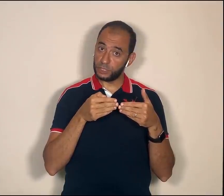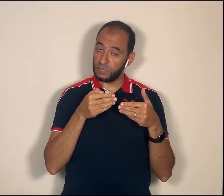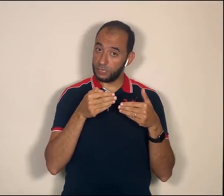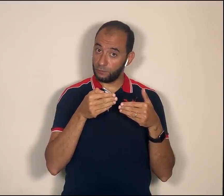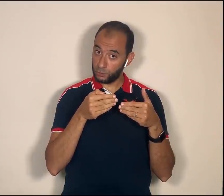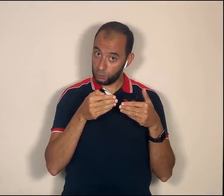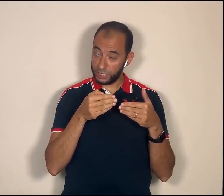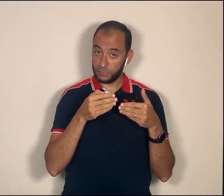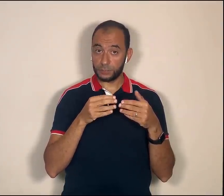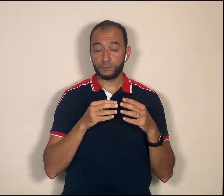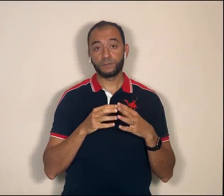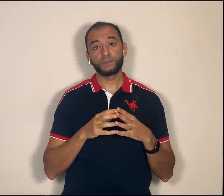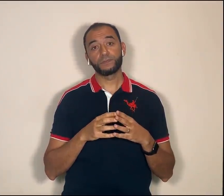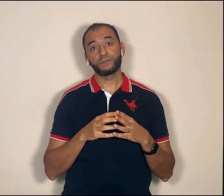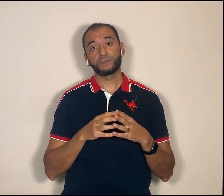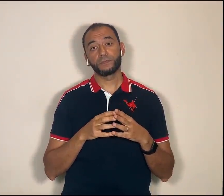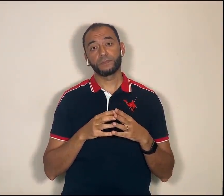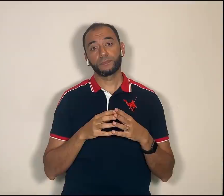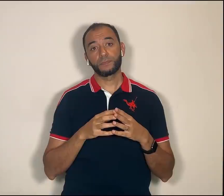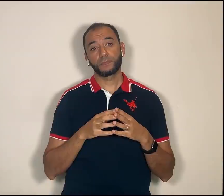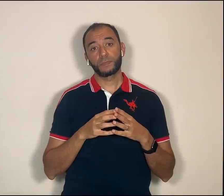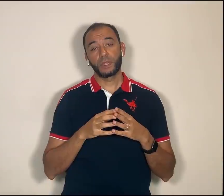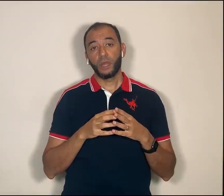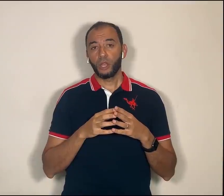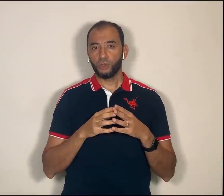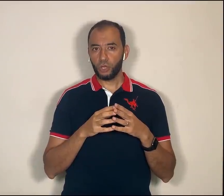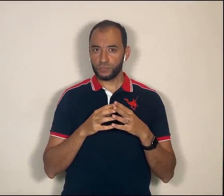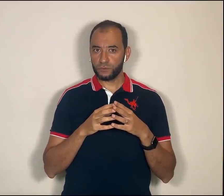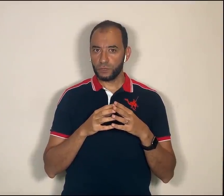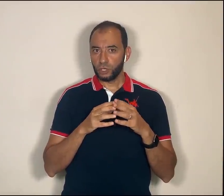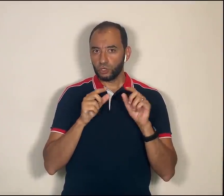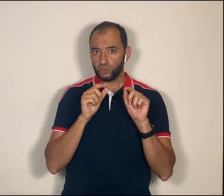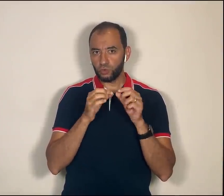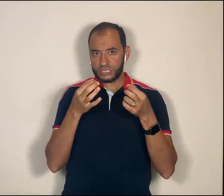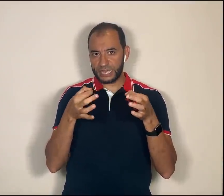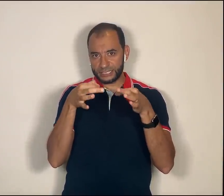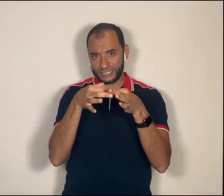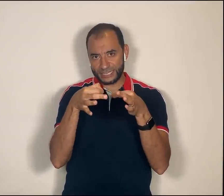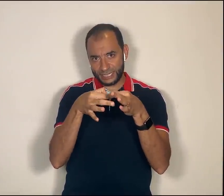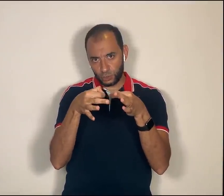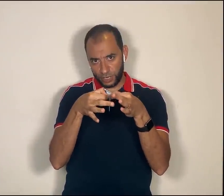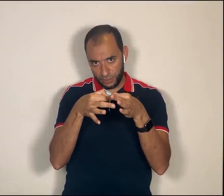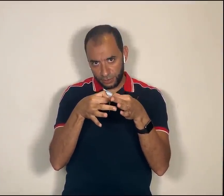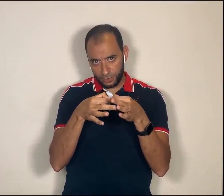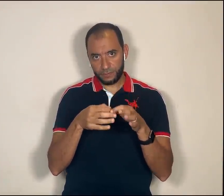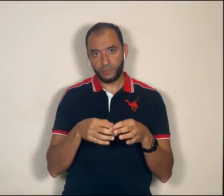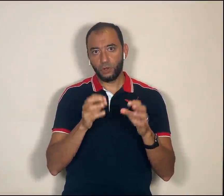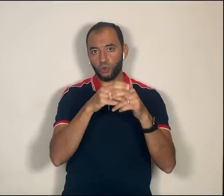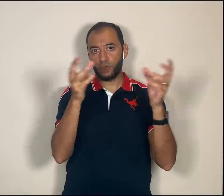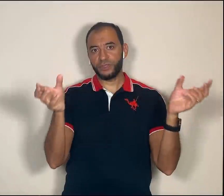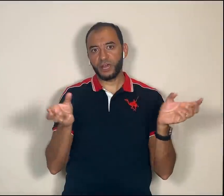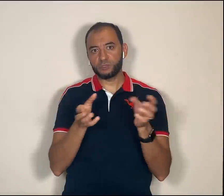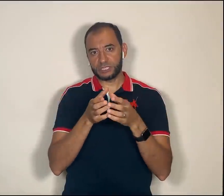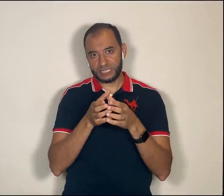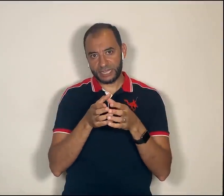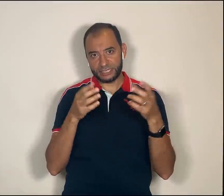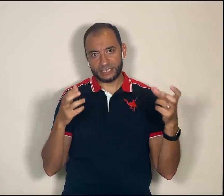is made of two cells- not two cells sitting together, or one thousand cells